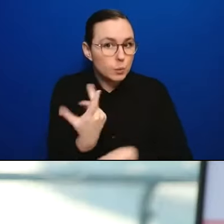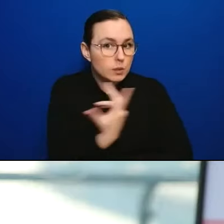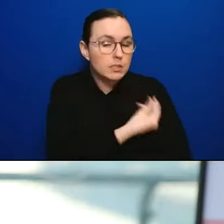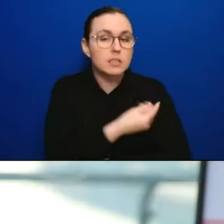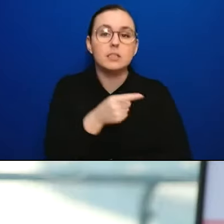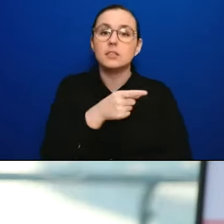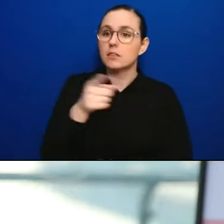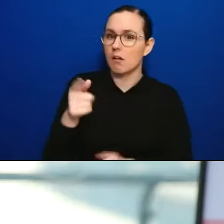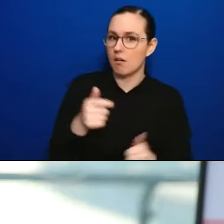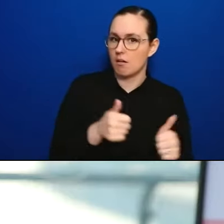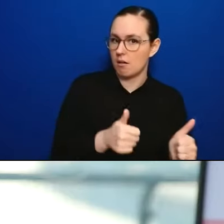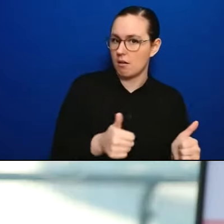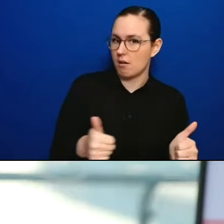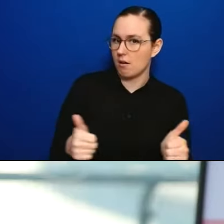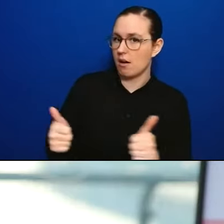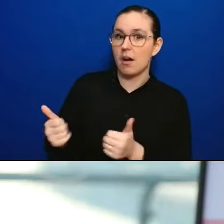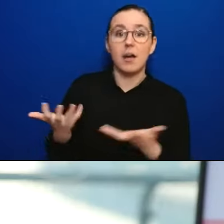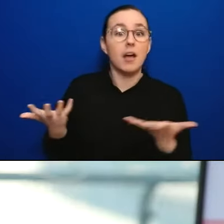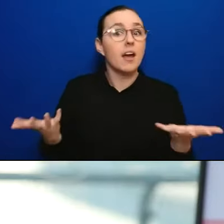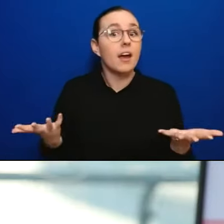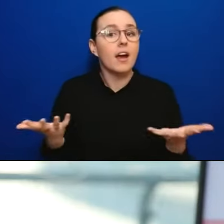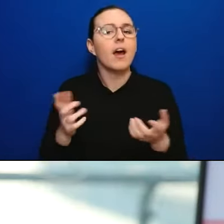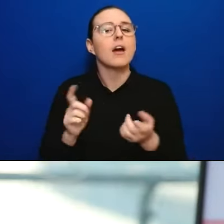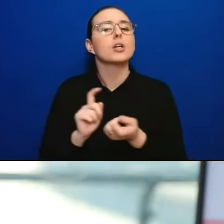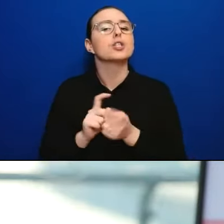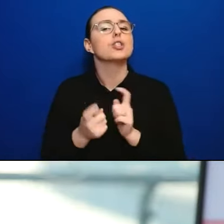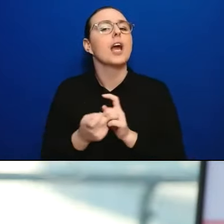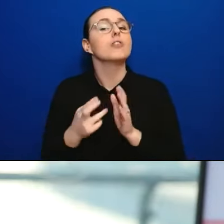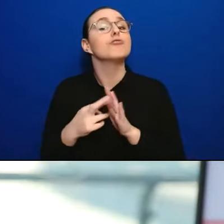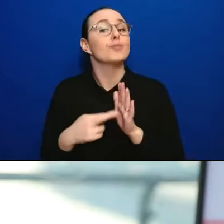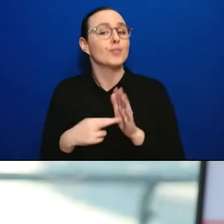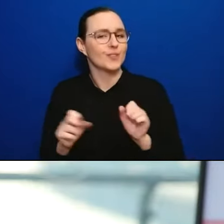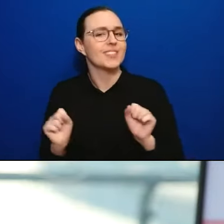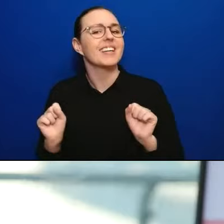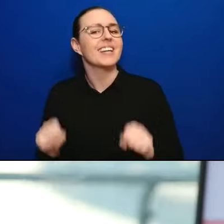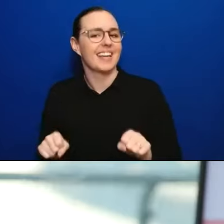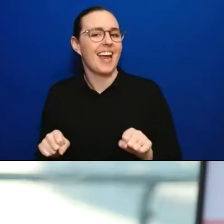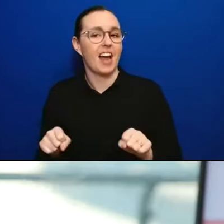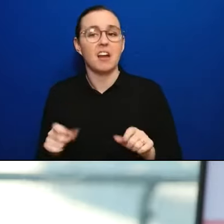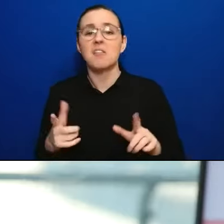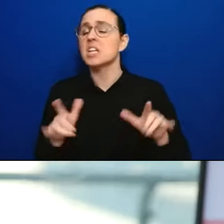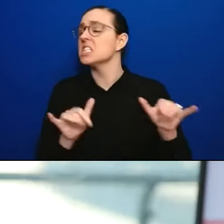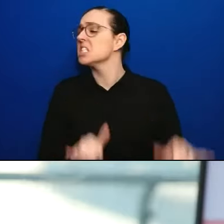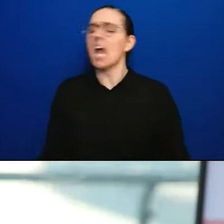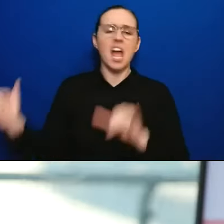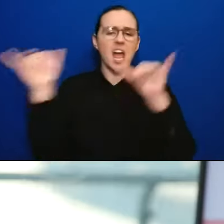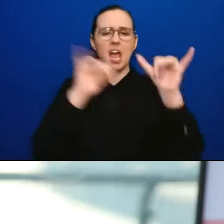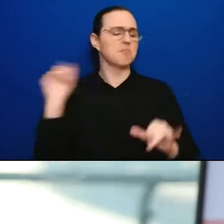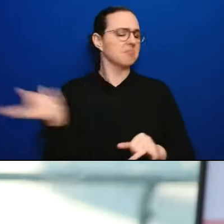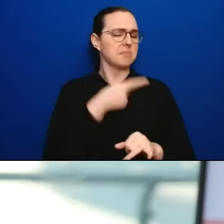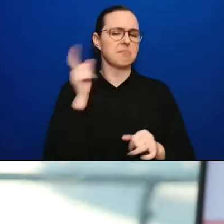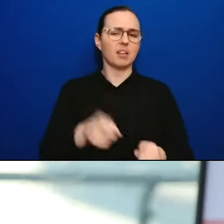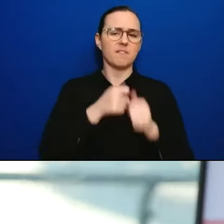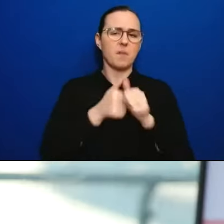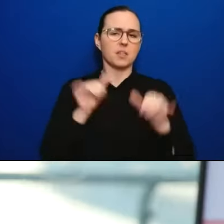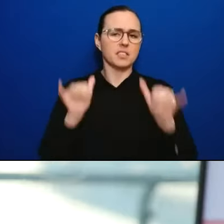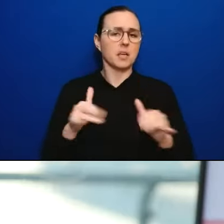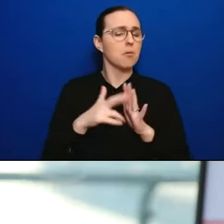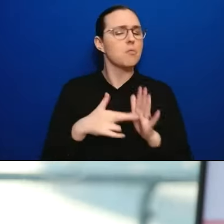level of protection we have through vaccination and through short-term protection through people who have been infected